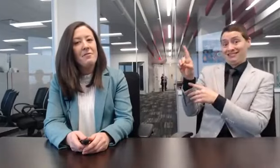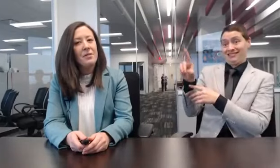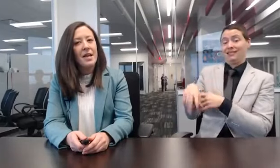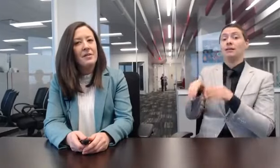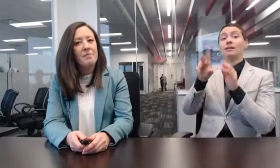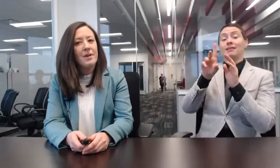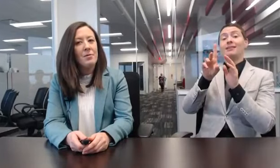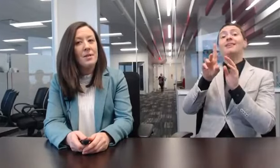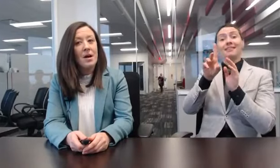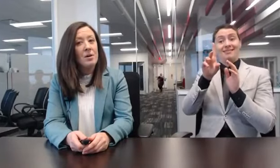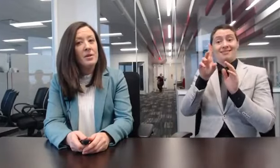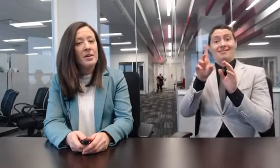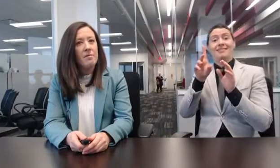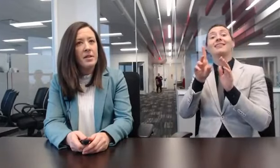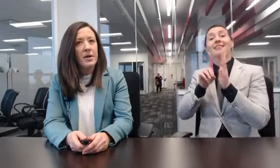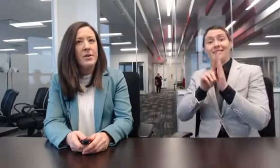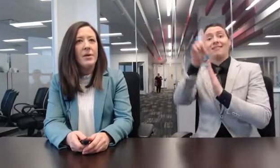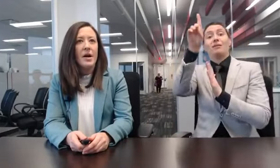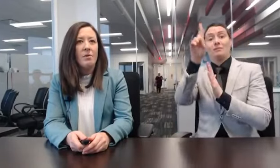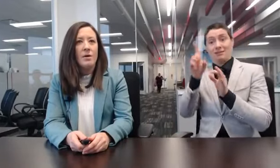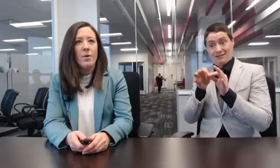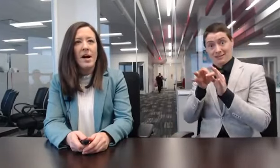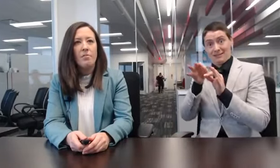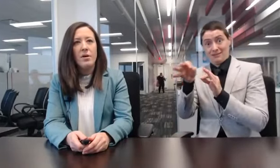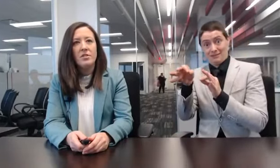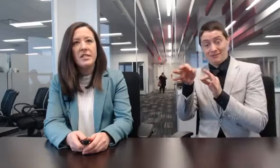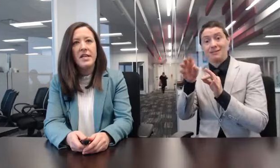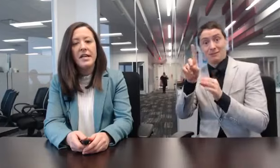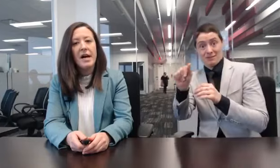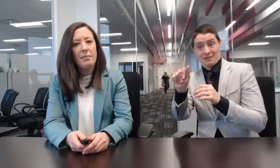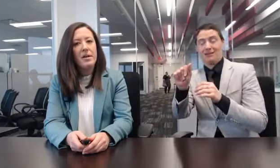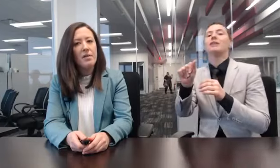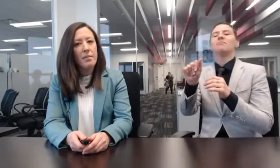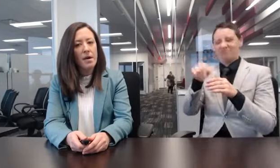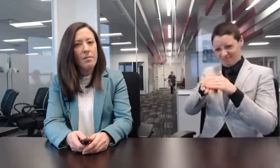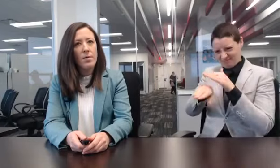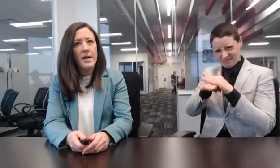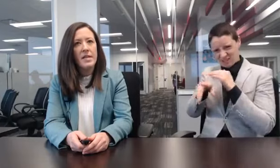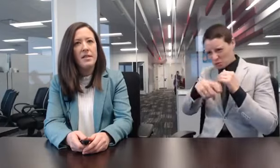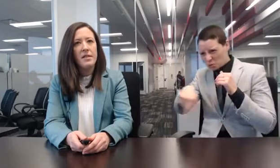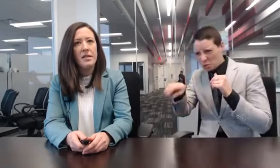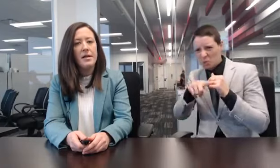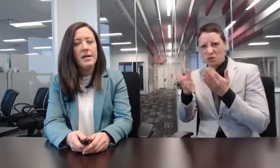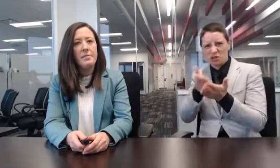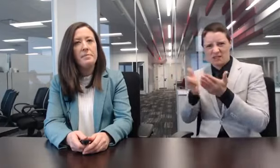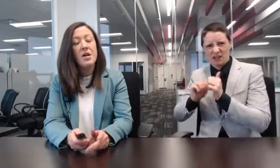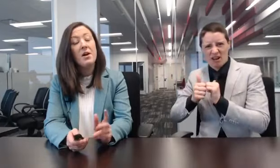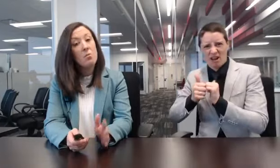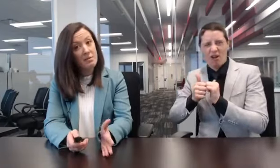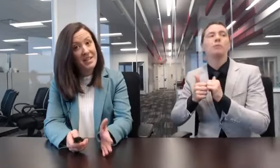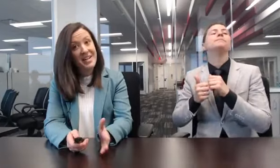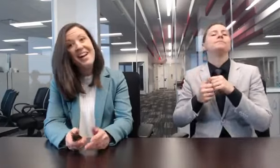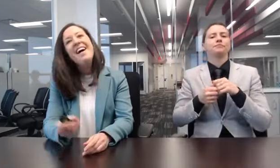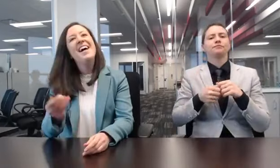If you'd like to follow along with our video, we will have posted a copy of our PowerPoint in the, on our website.